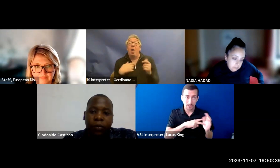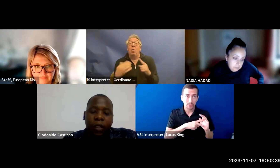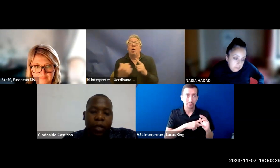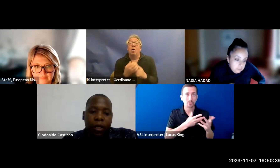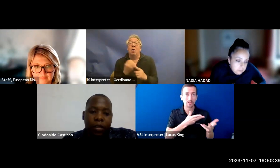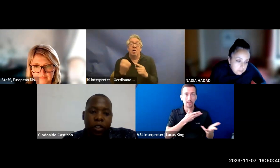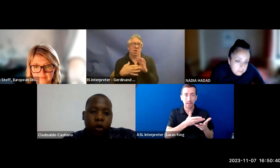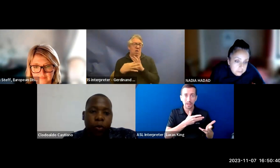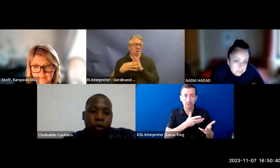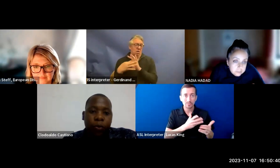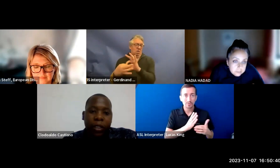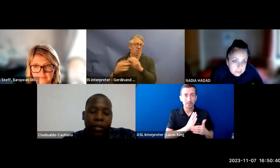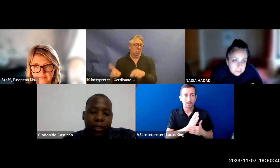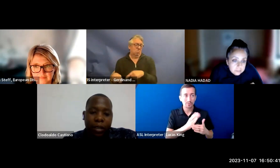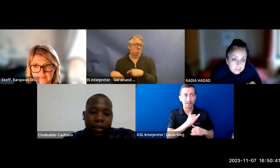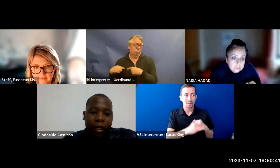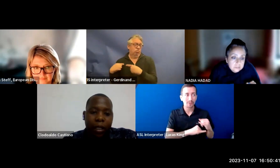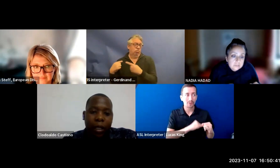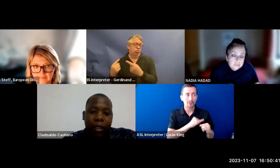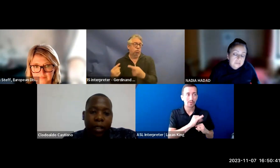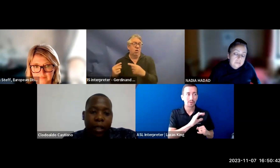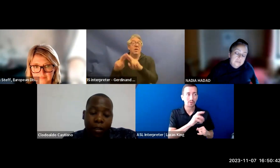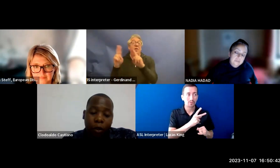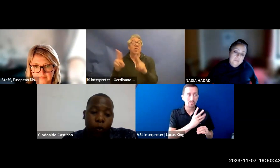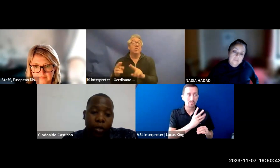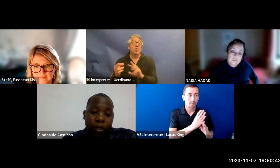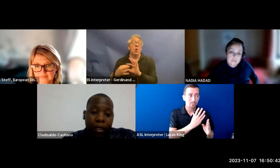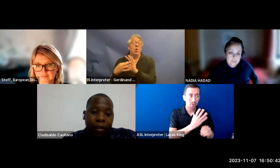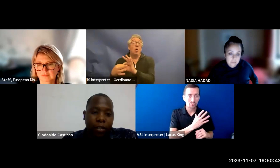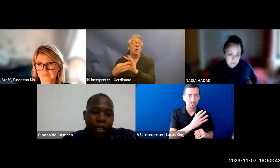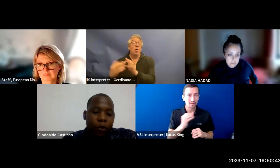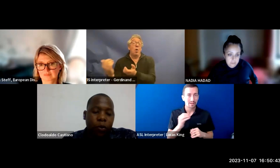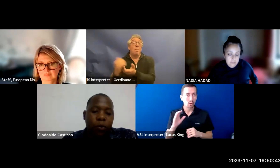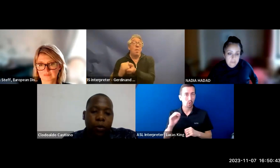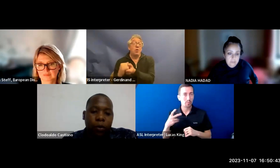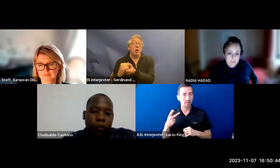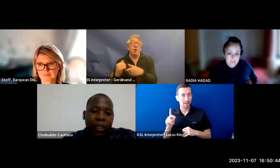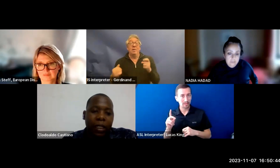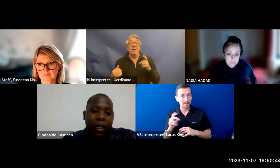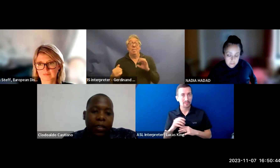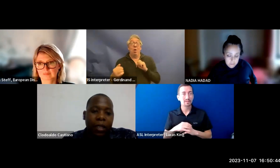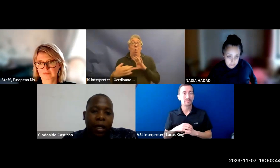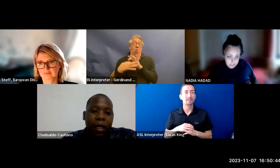between the international cooperation partners and OPDs. Just to finalize,